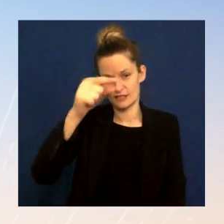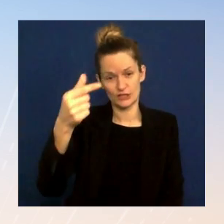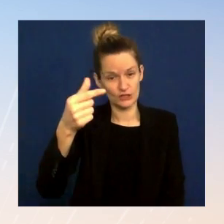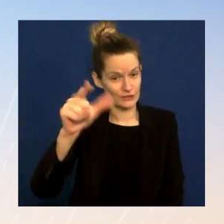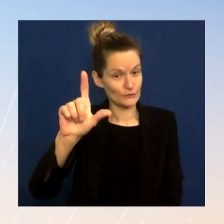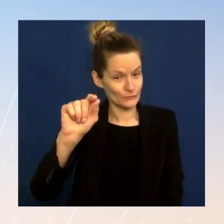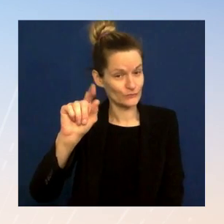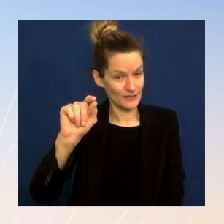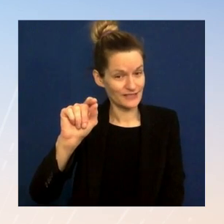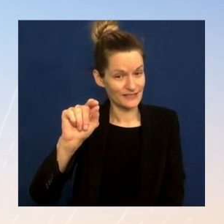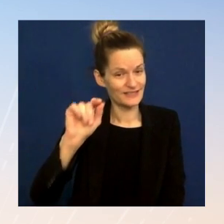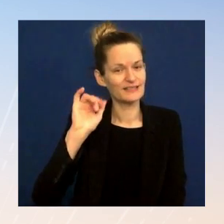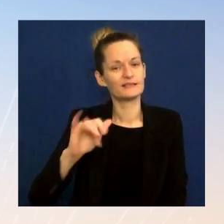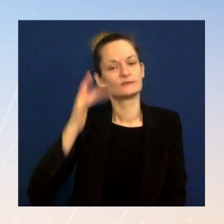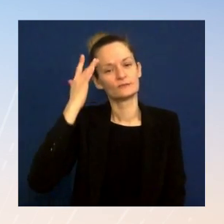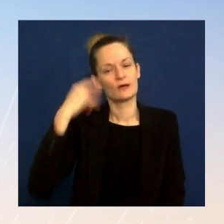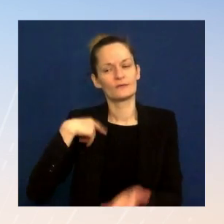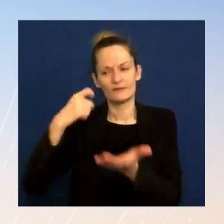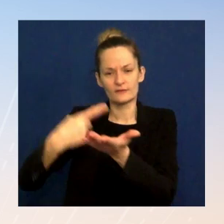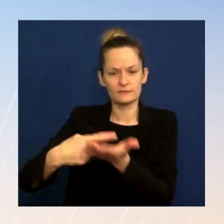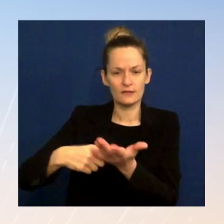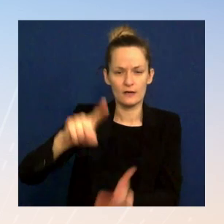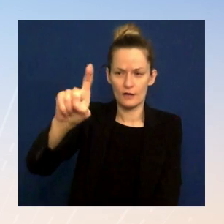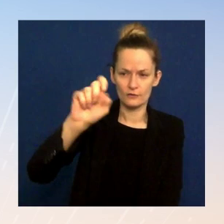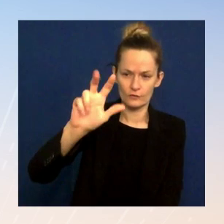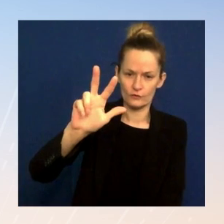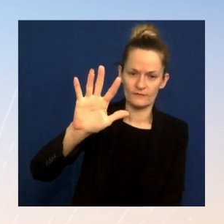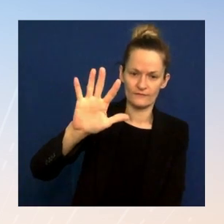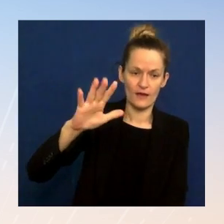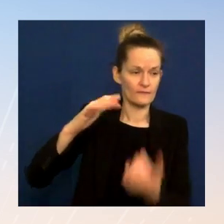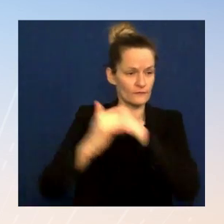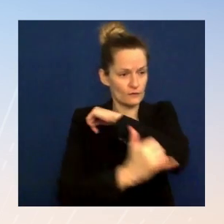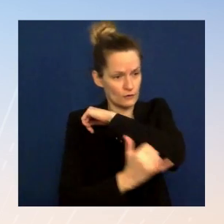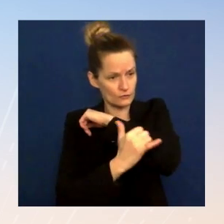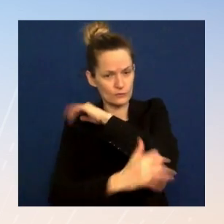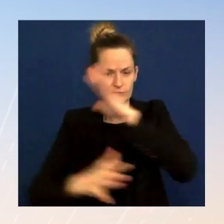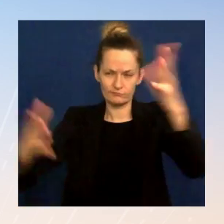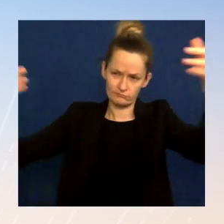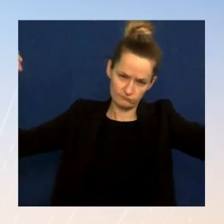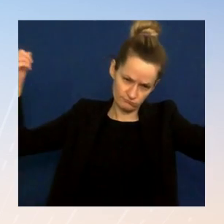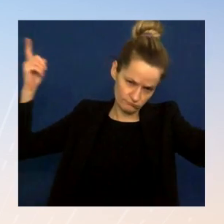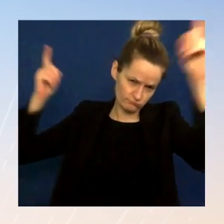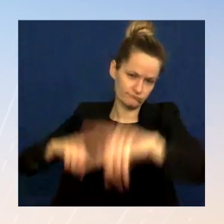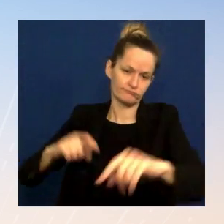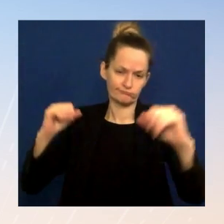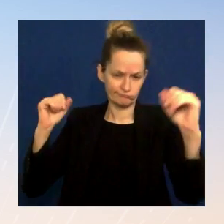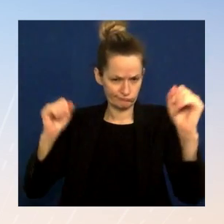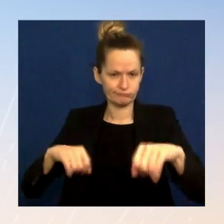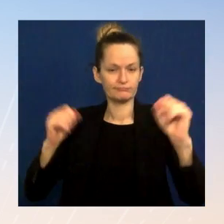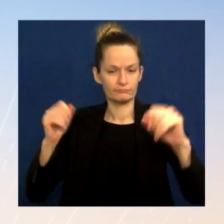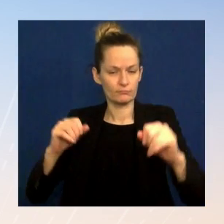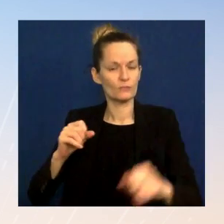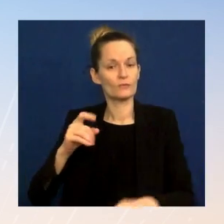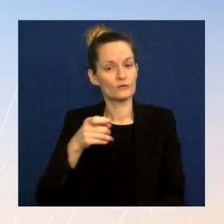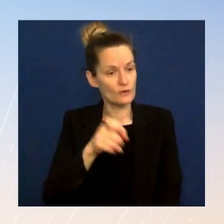That will disincentivize countries from -- or companies from moving jobs overseas. And enforcement -- IRS enforcement,